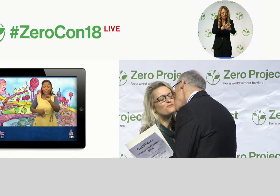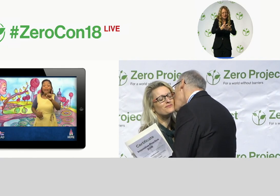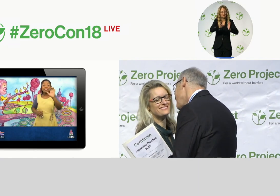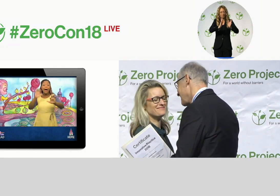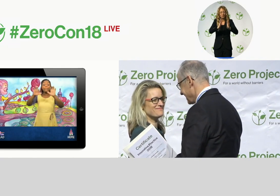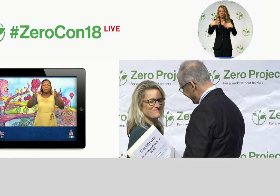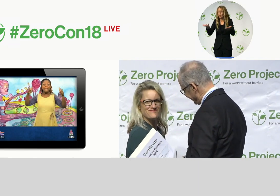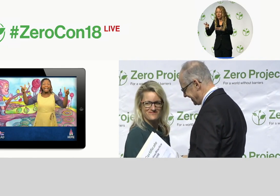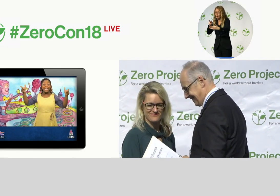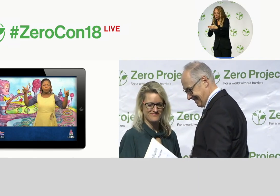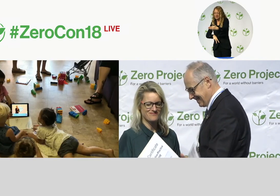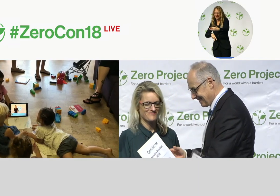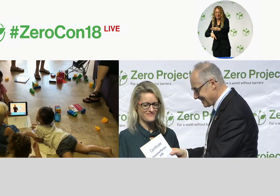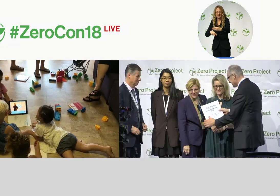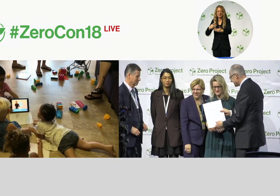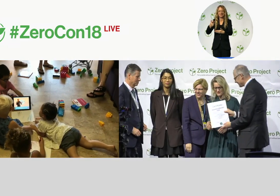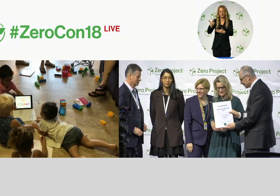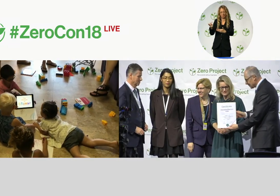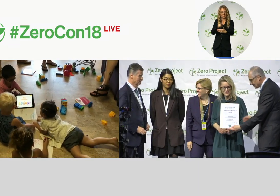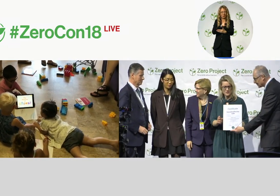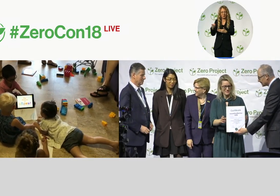... supporting the literacy development of deaf children.